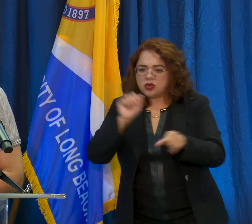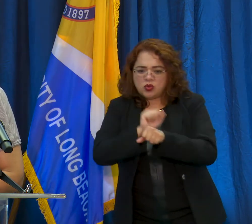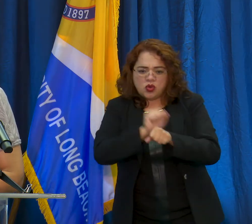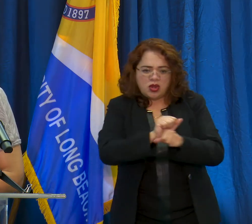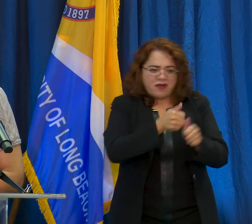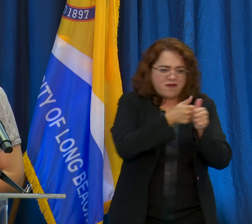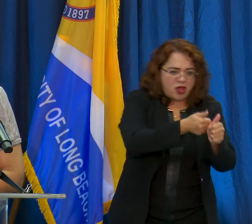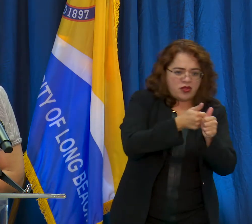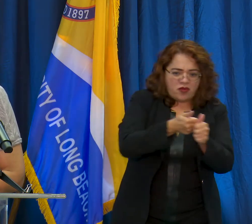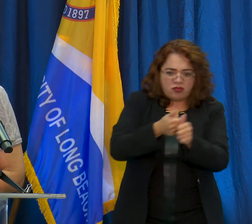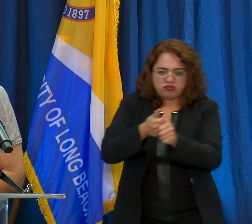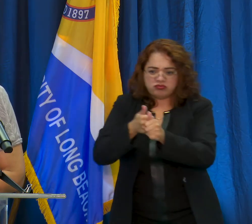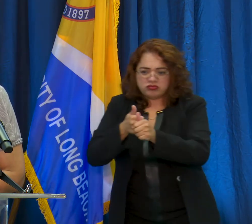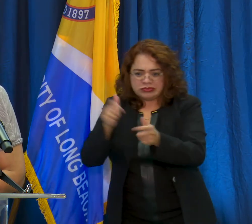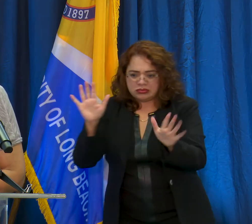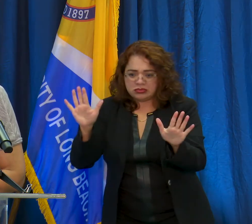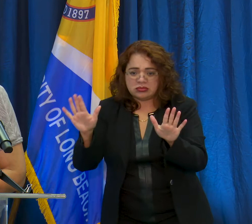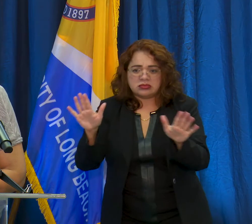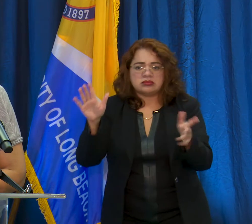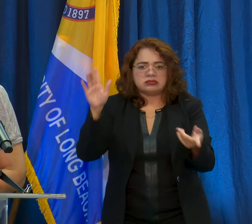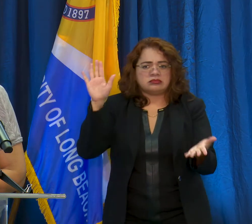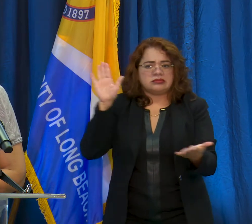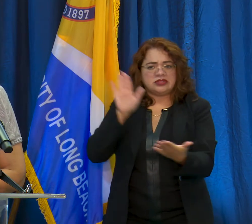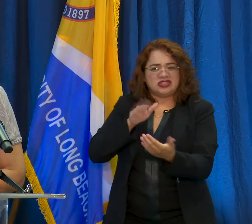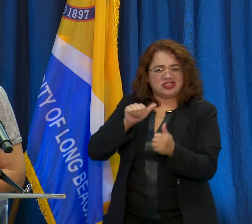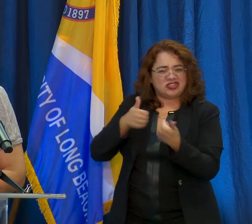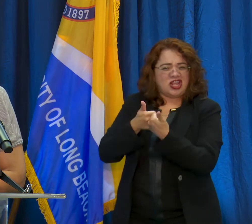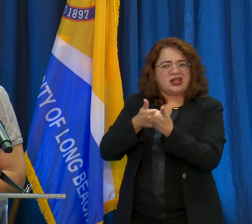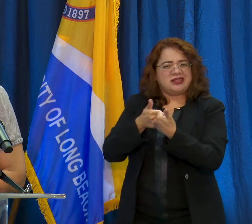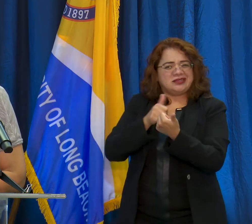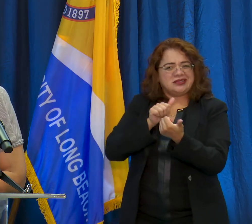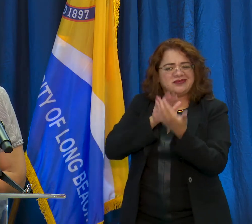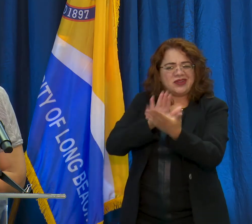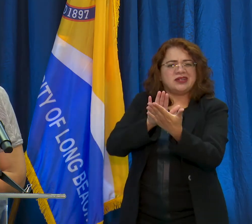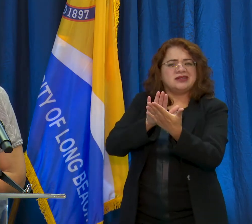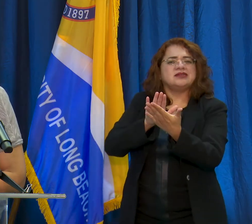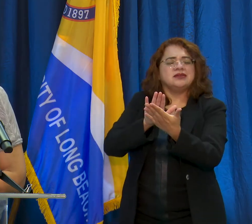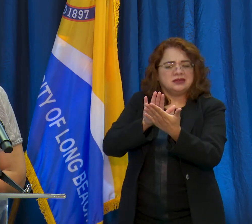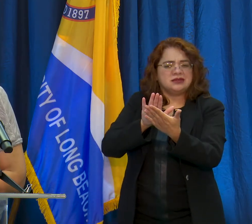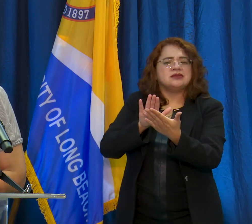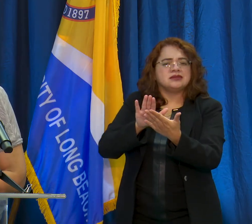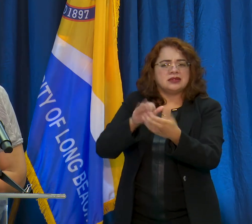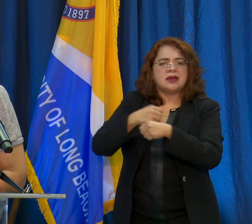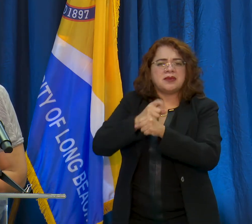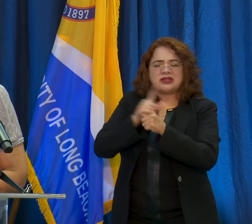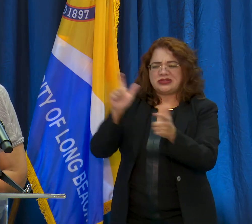to address, you know make sure that we're doing everything that we can